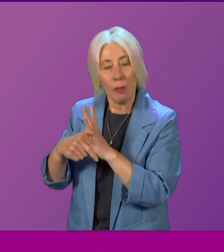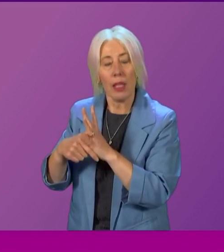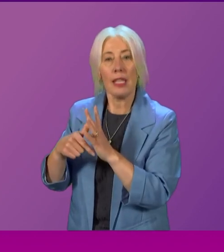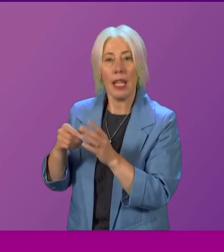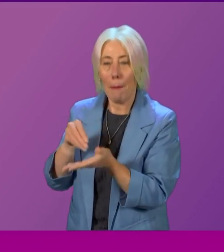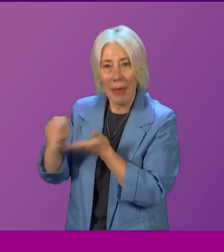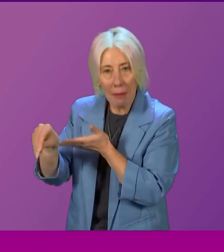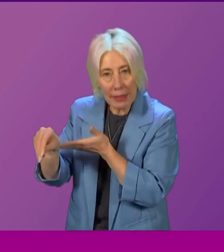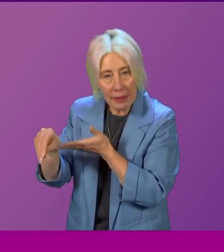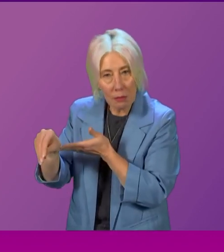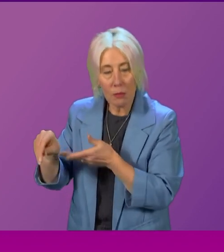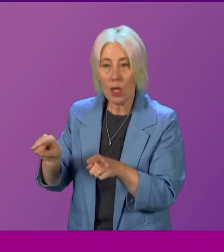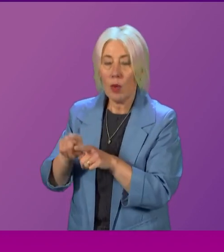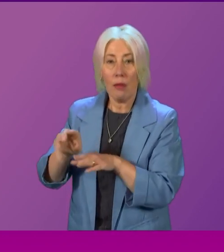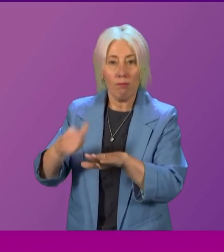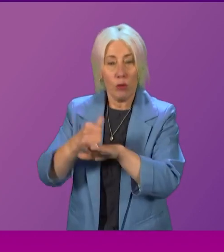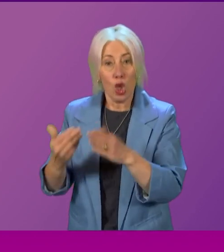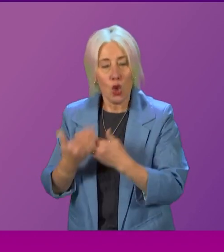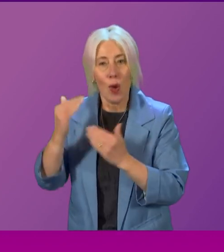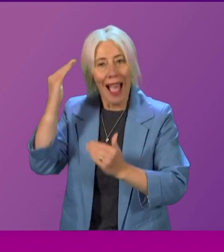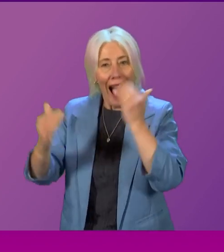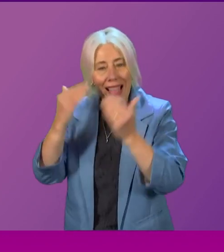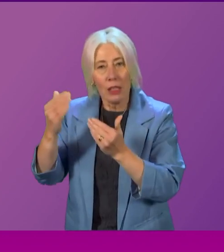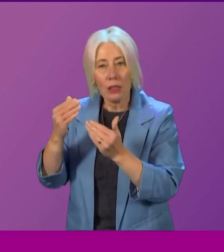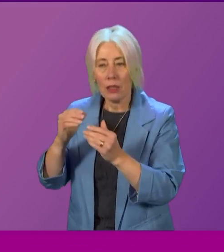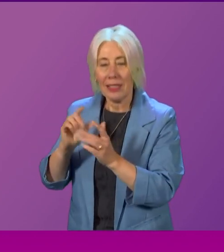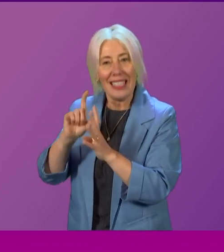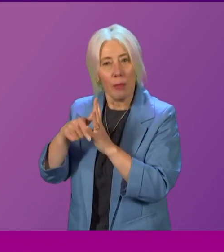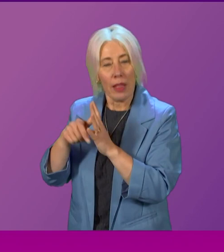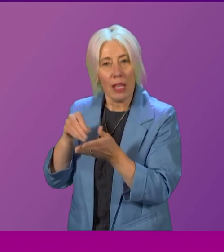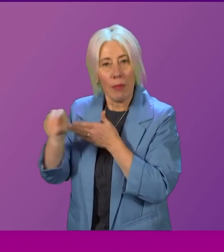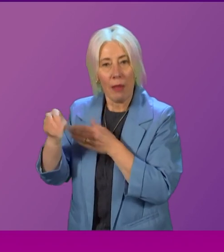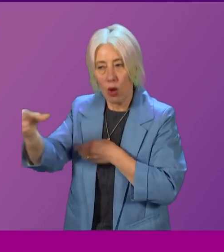and a new adult disability payment to replace the personal independence payment.